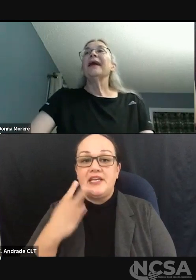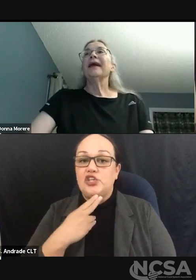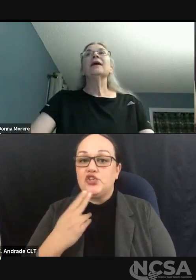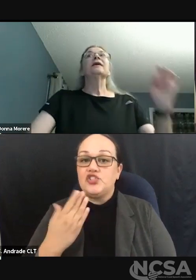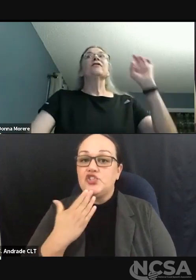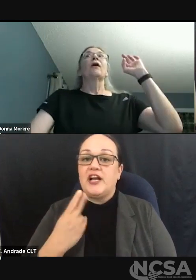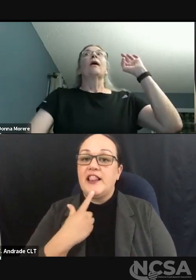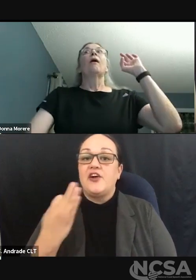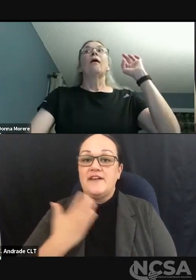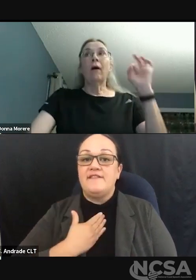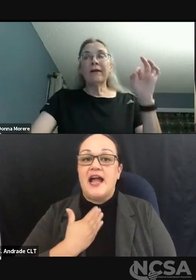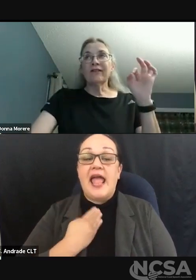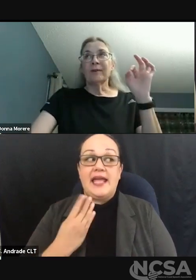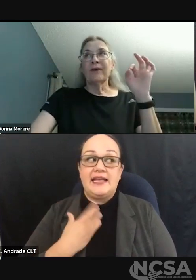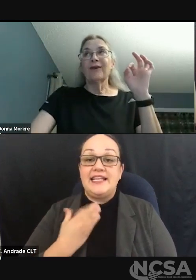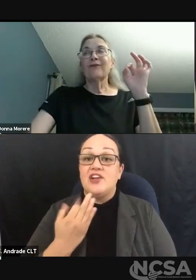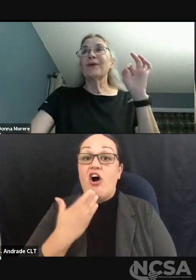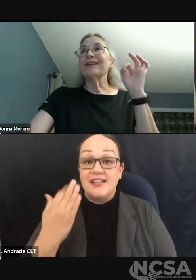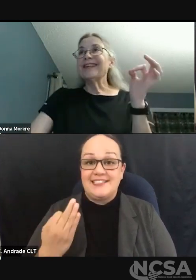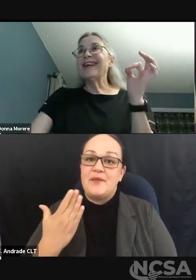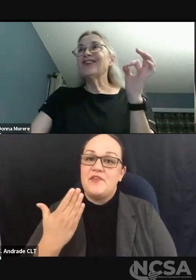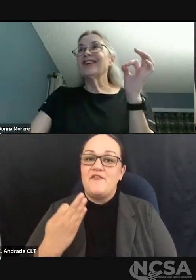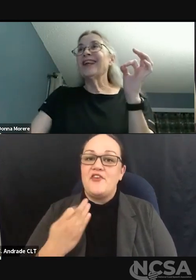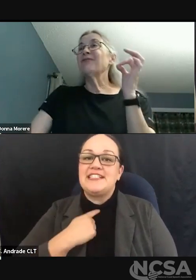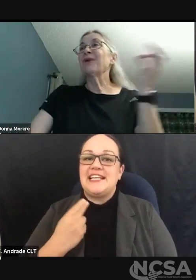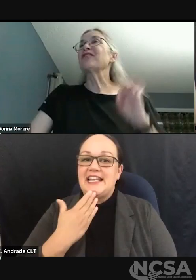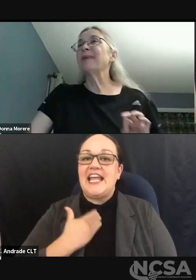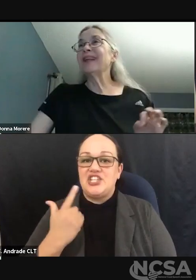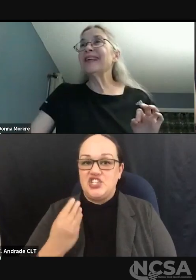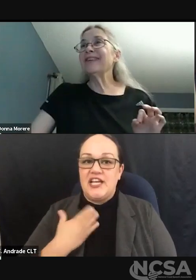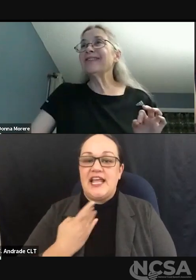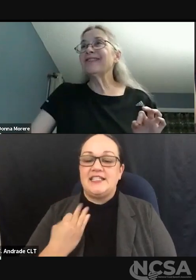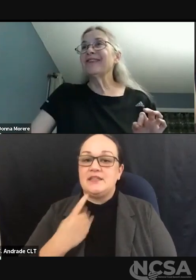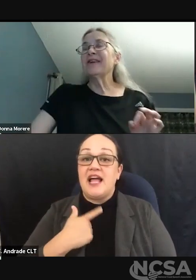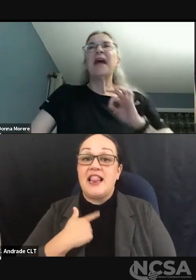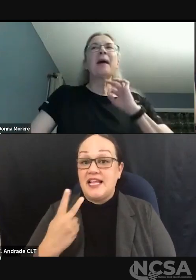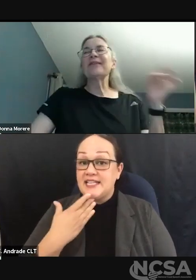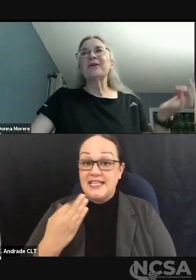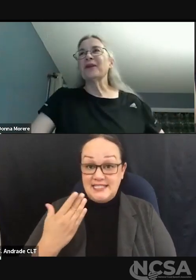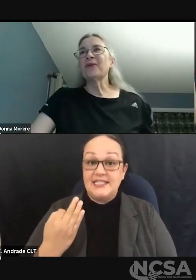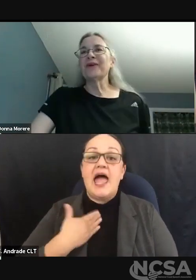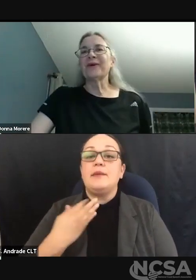and it's awesome for dictation and for like spelling tests are absolutely critical.